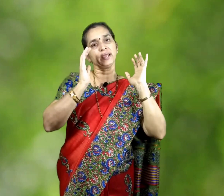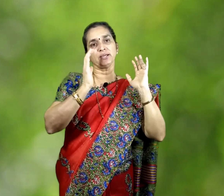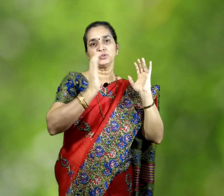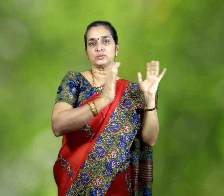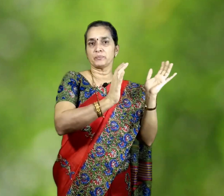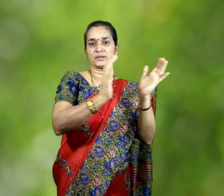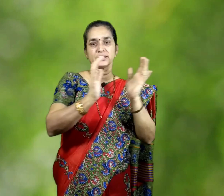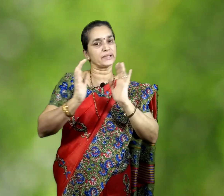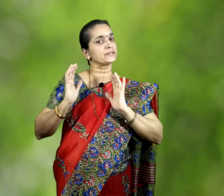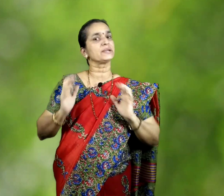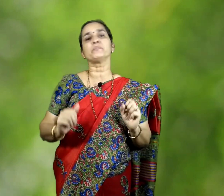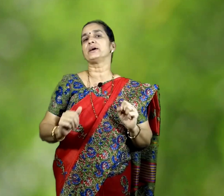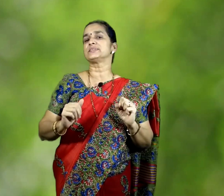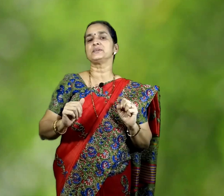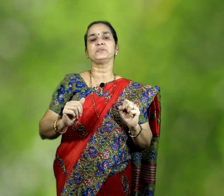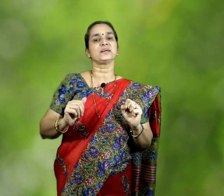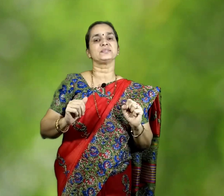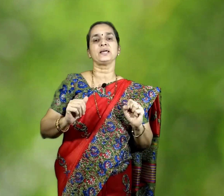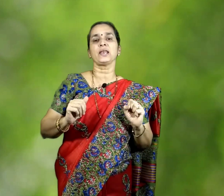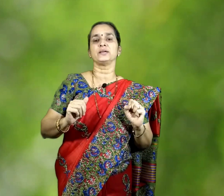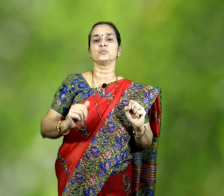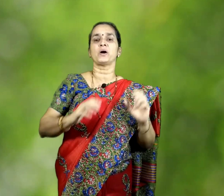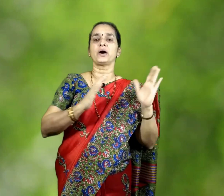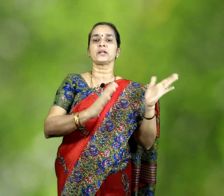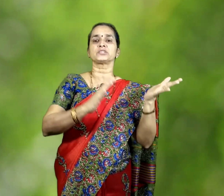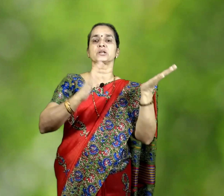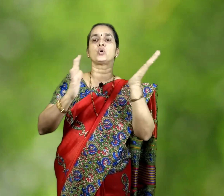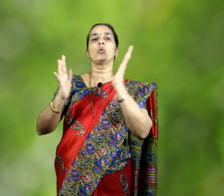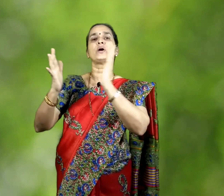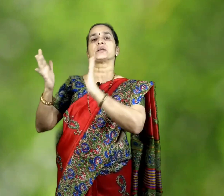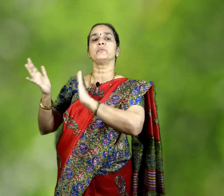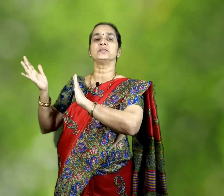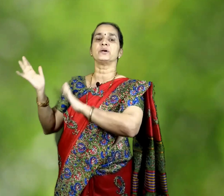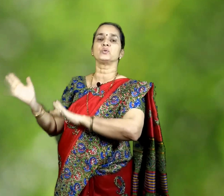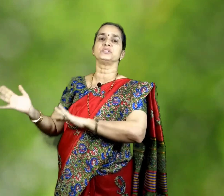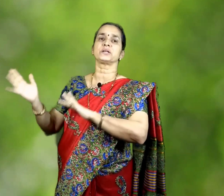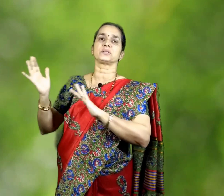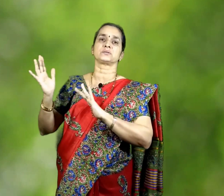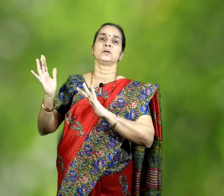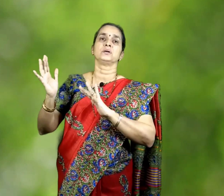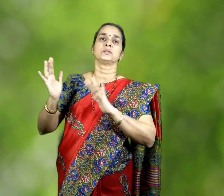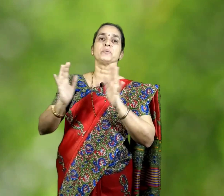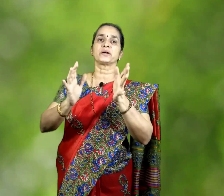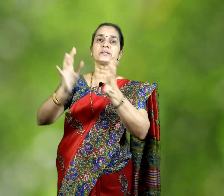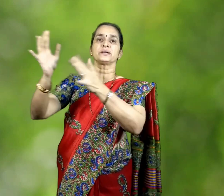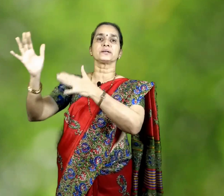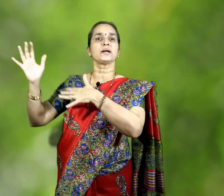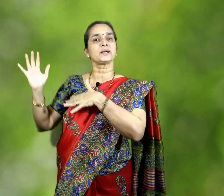The disease is not just confined to Karnataka But also to Maharashtra, Goa, Tamil nadu